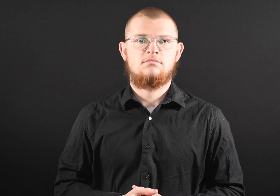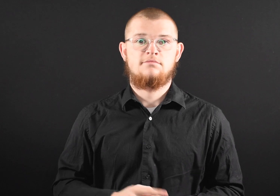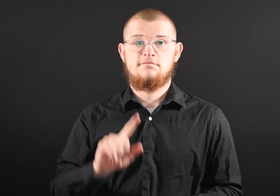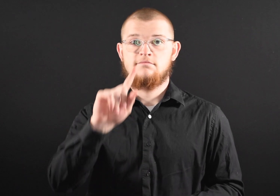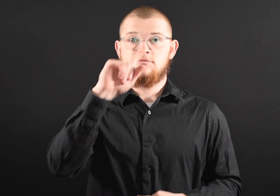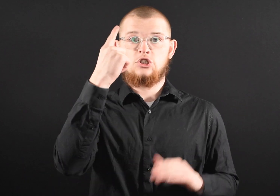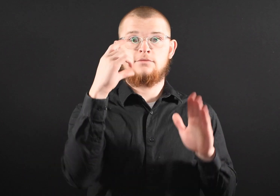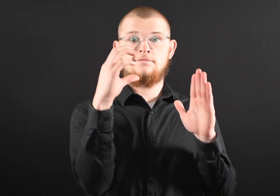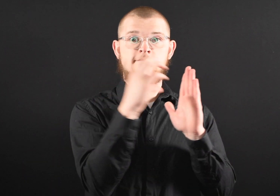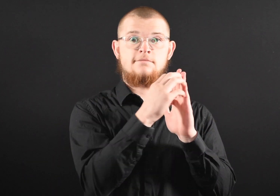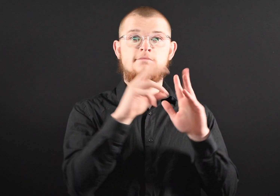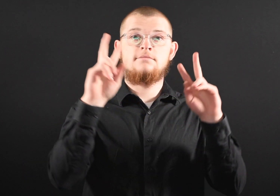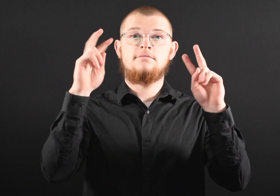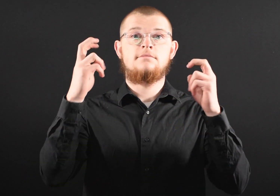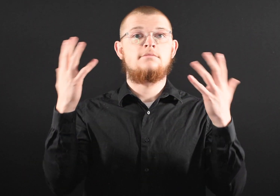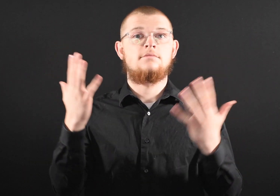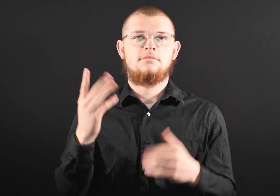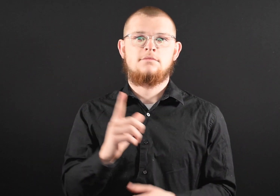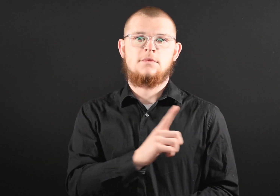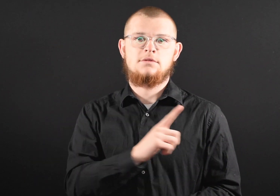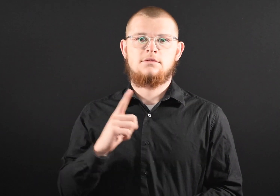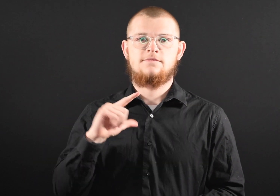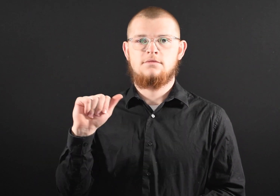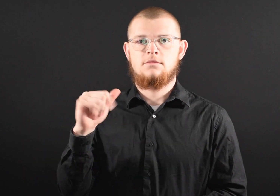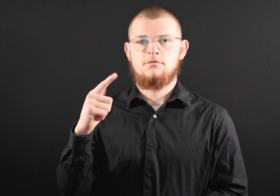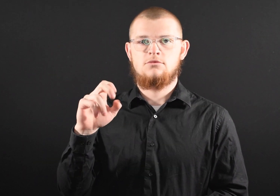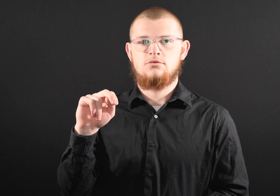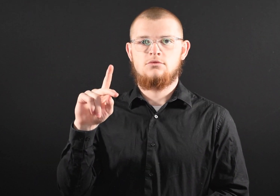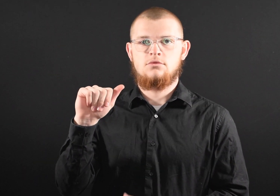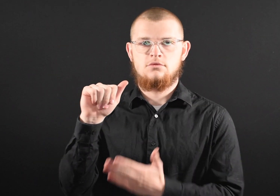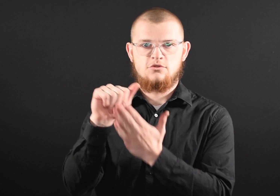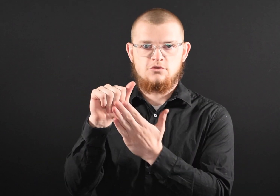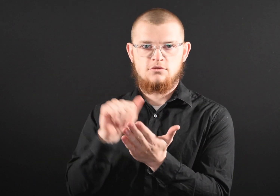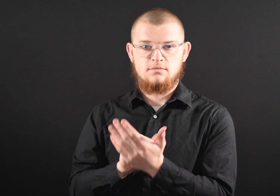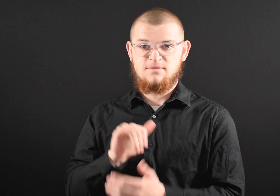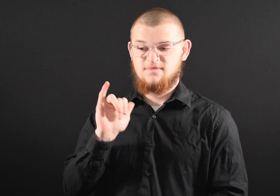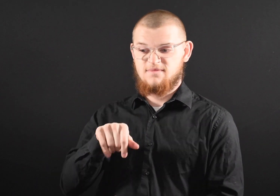The first section is called “Legislative Agenda.”